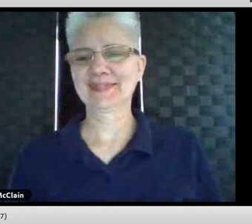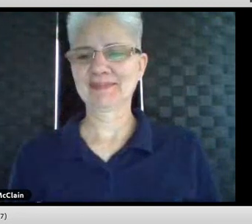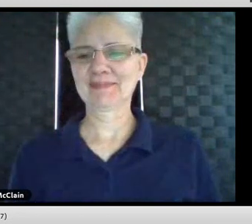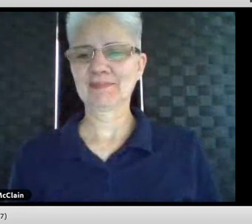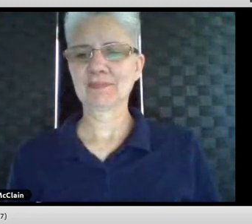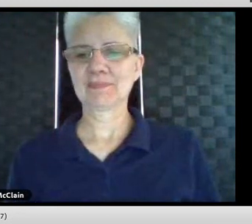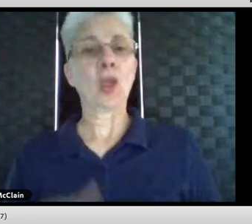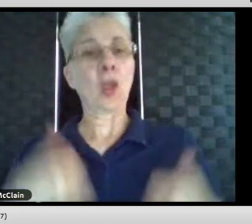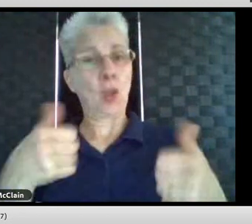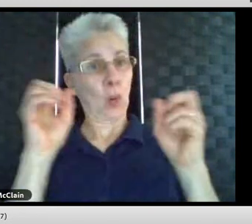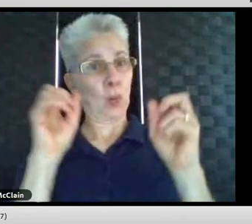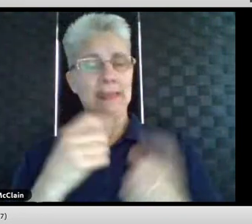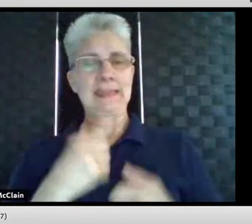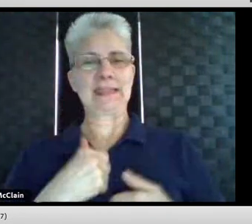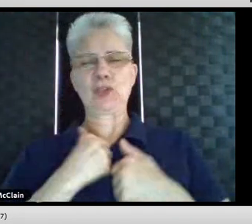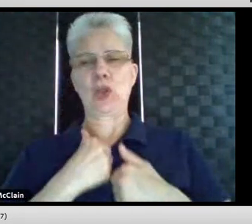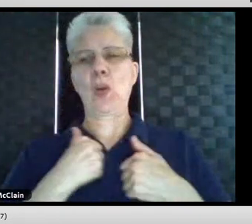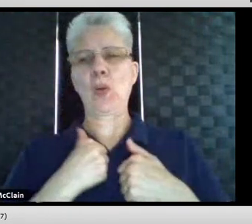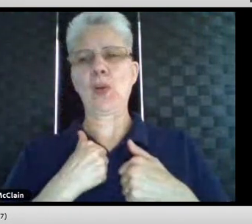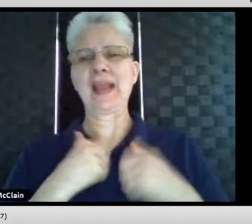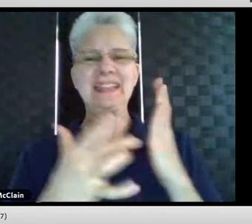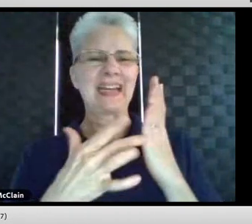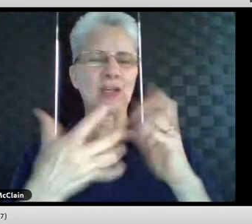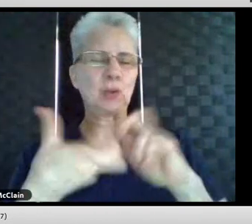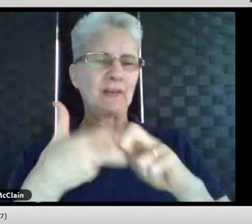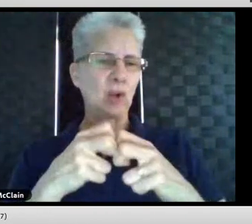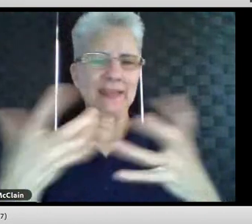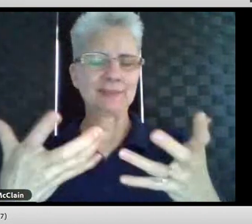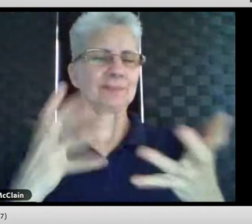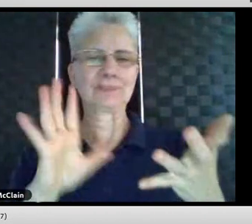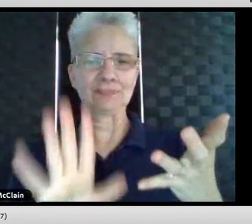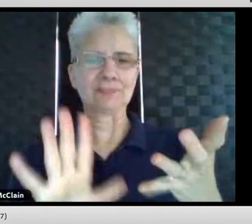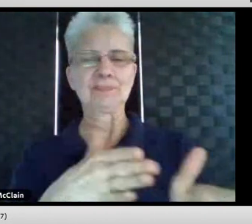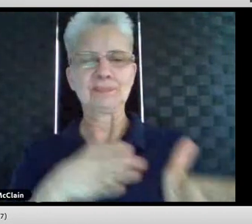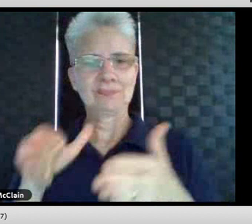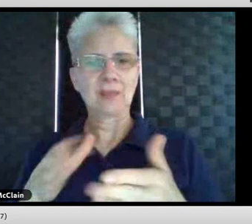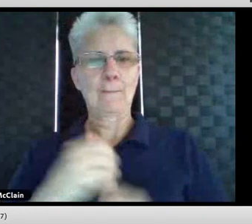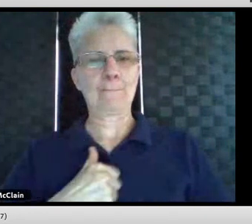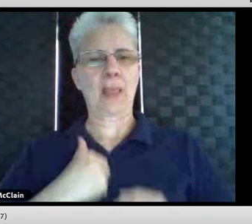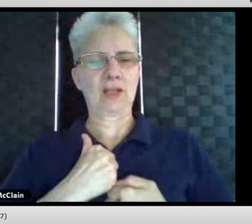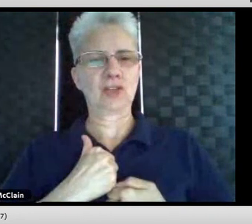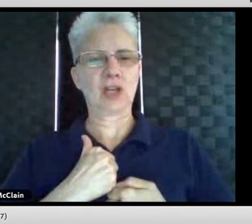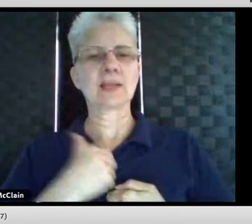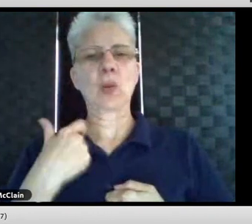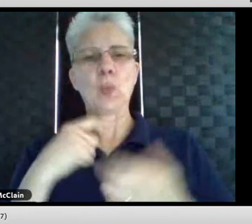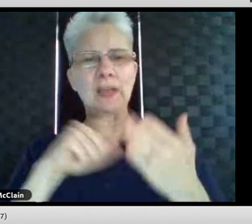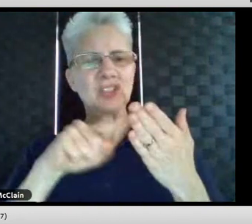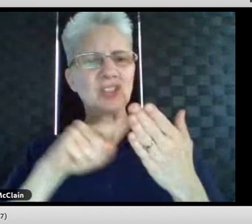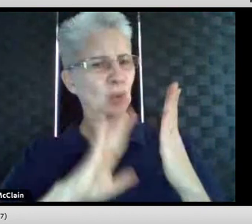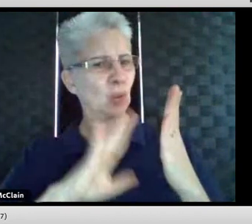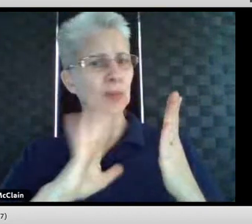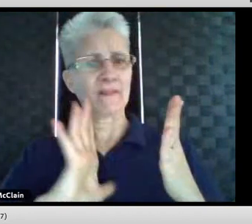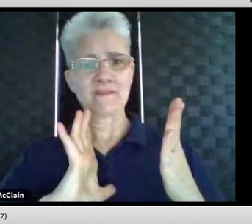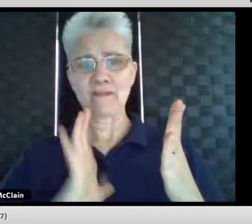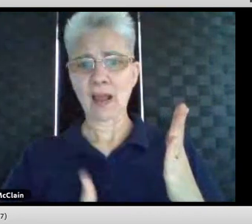Okay. Sorry, guys. You know, technical difficulties. I apologize. We checked it earlier. It was fine.